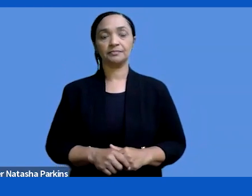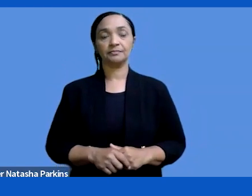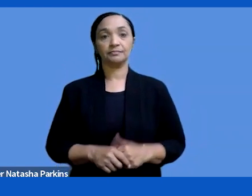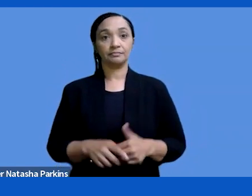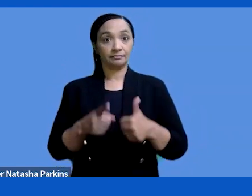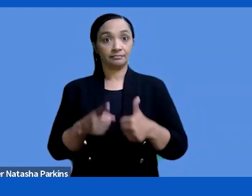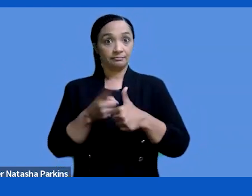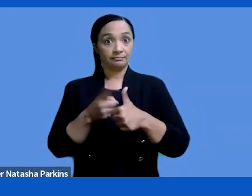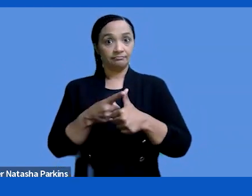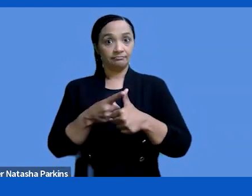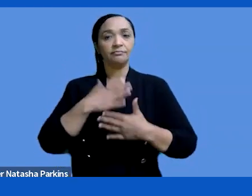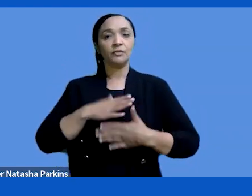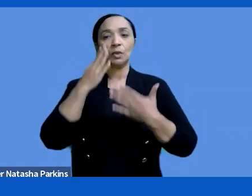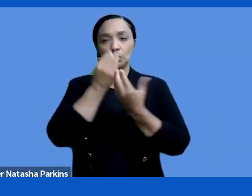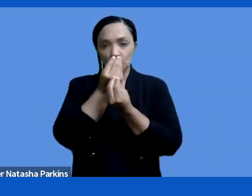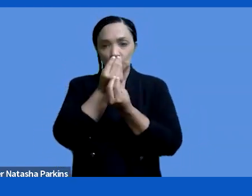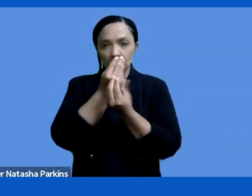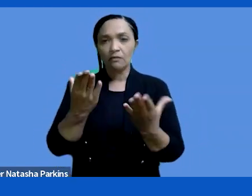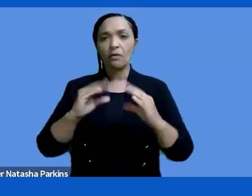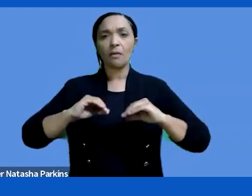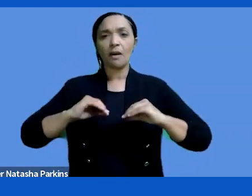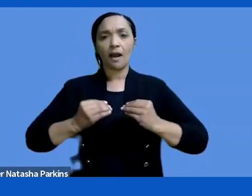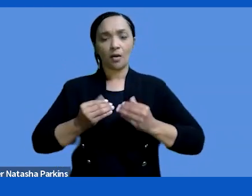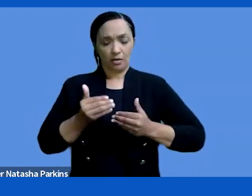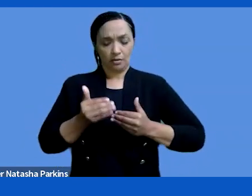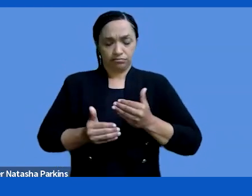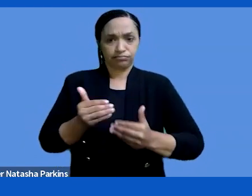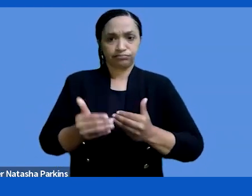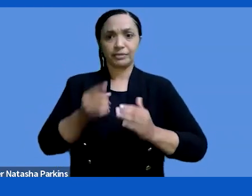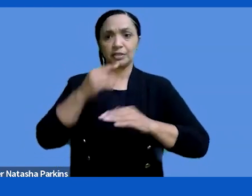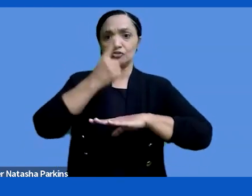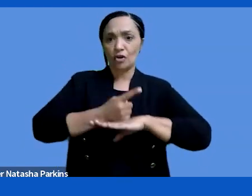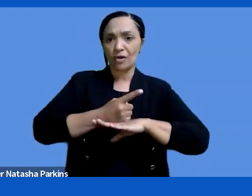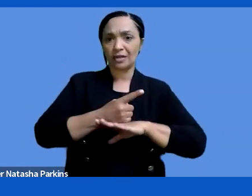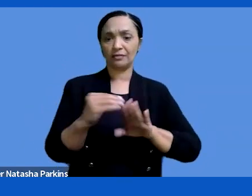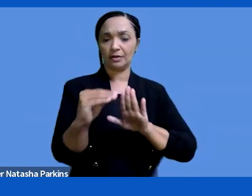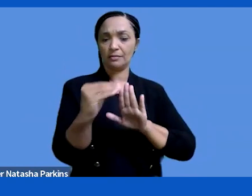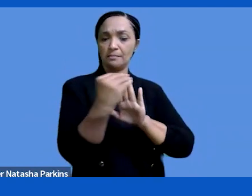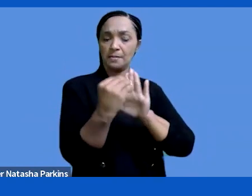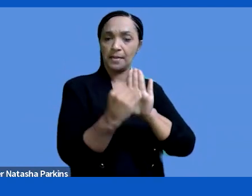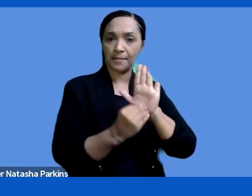the current state of play on the Directive. It is three years since the Directive applies